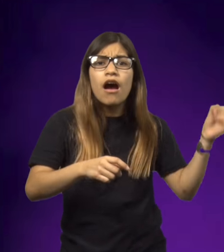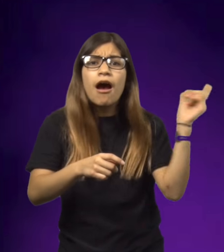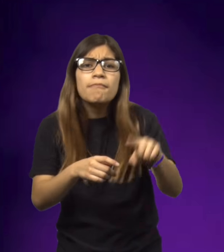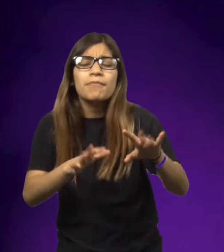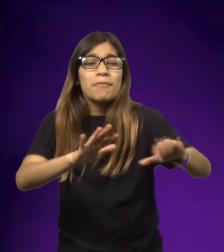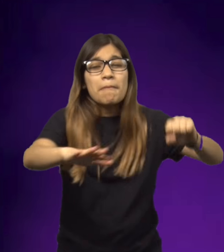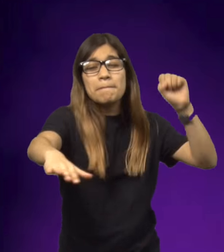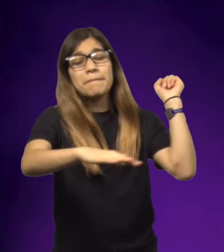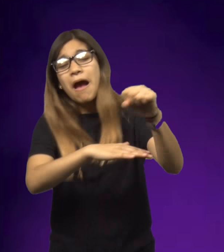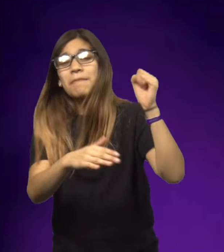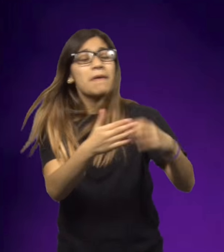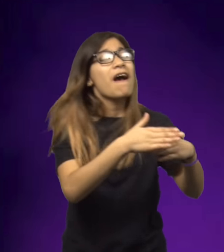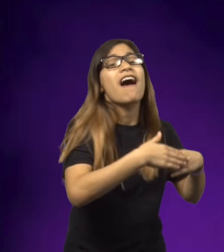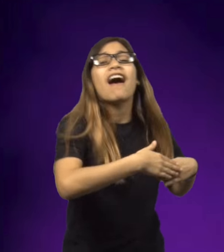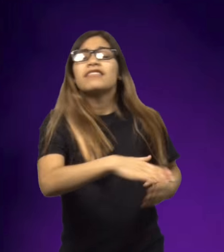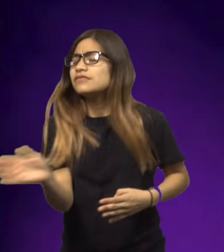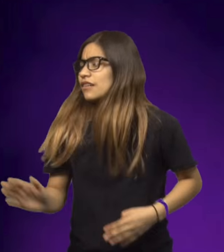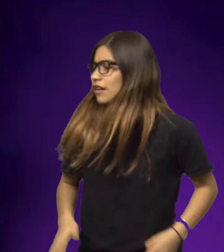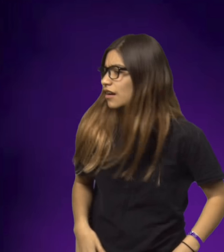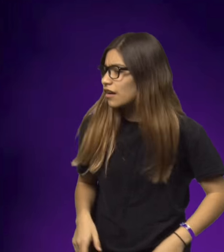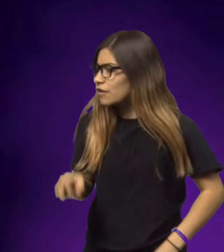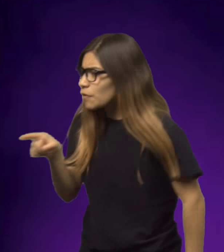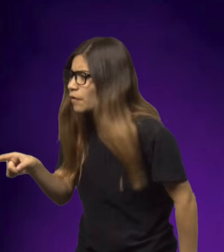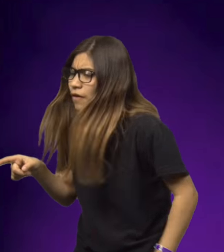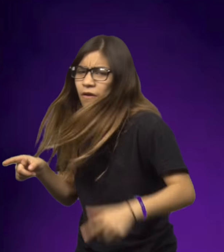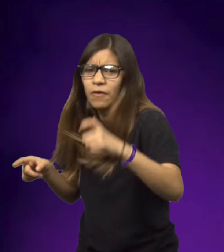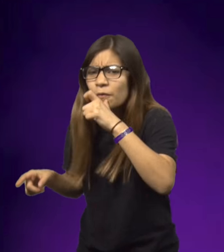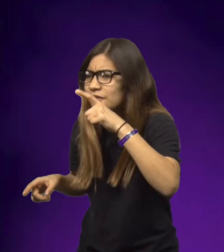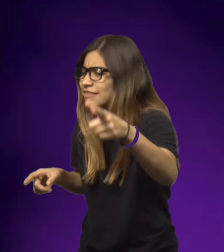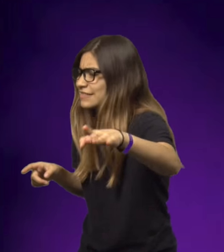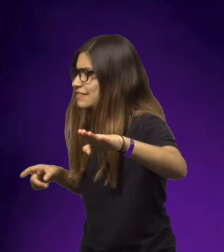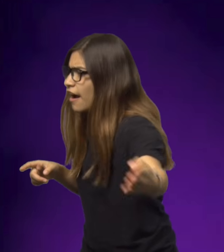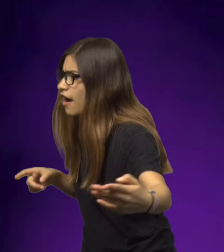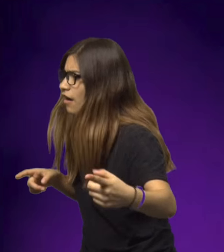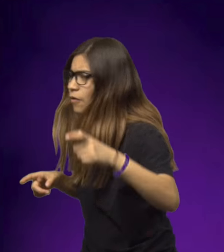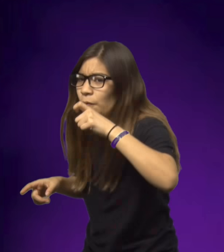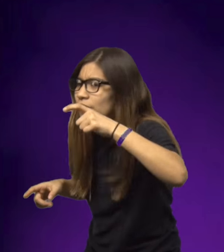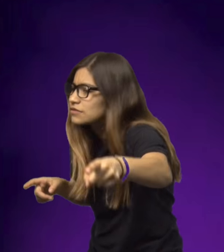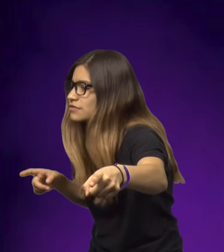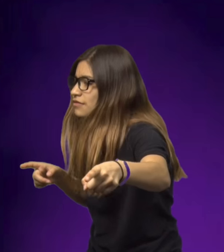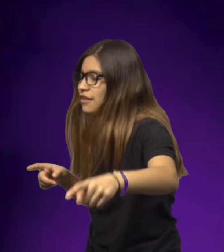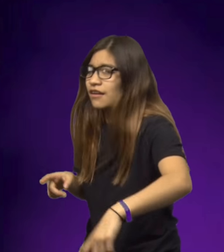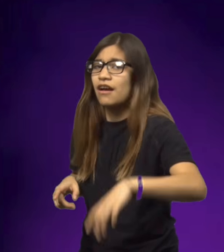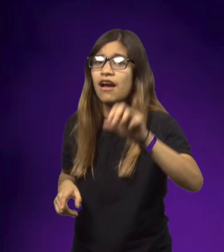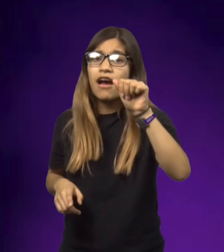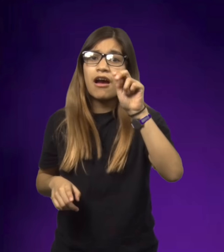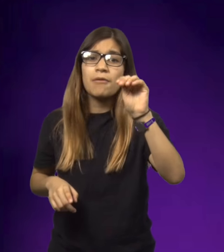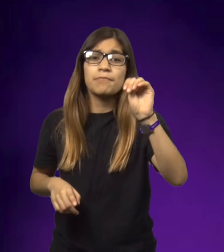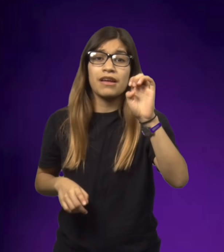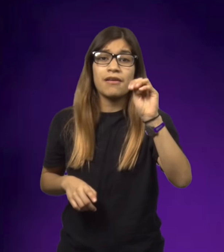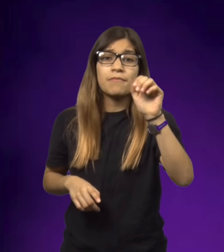And just then, a soldier came to the door. He banged on the door and opened it. And he pointed to Annemarie and said, "Who's in the coffin, who's there?"